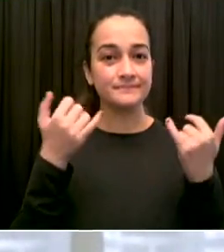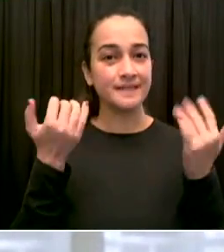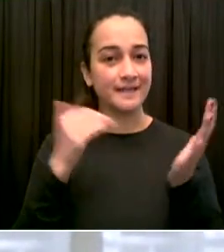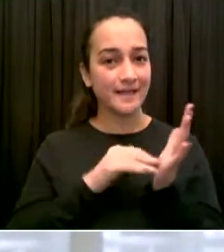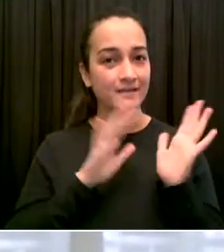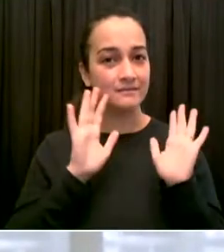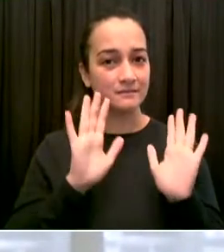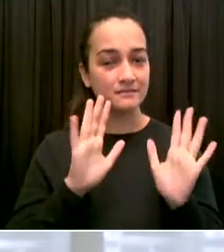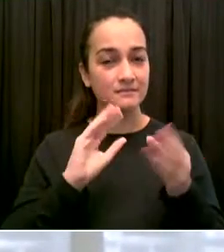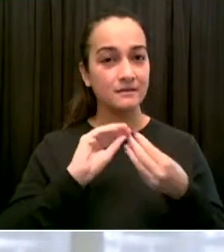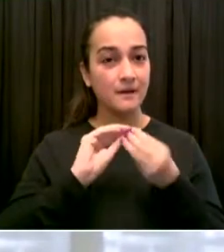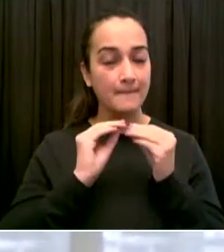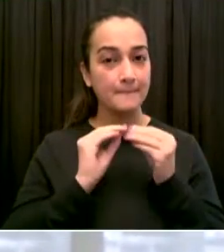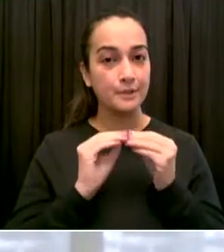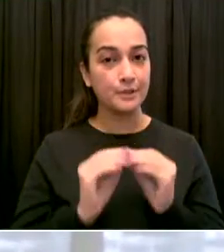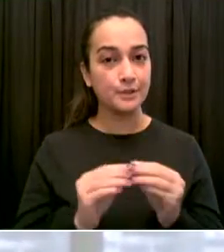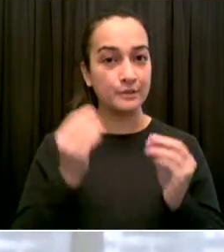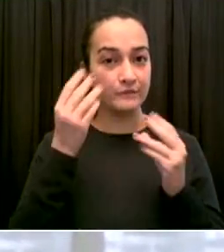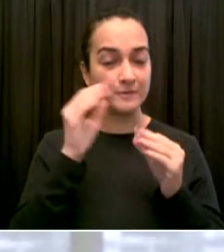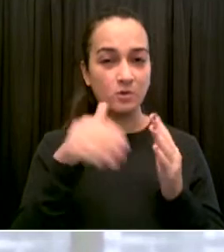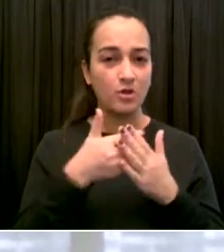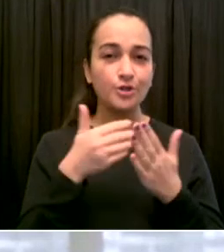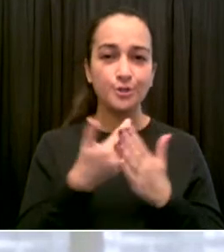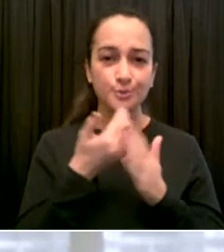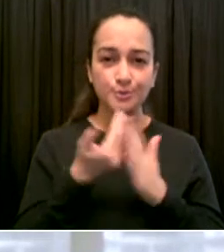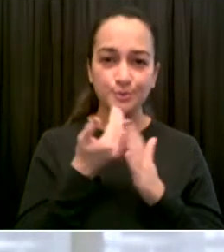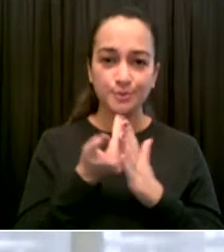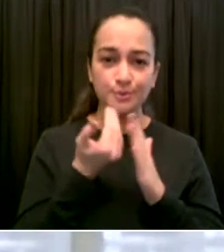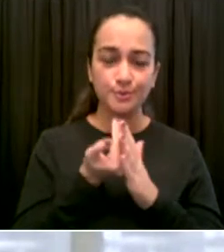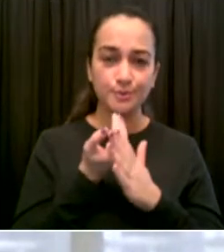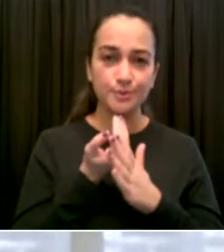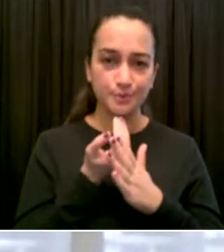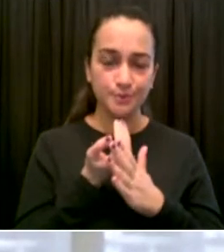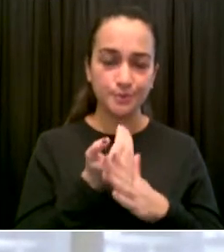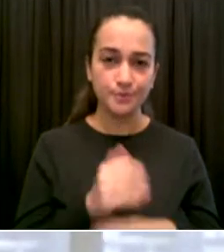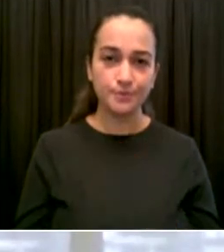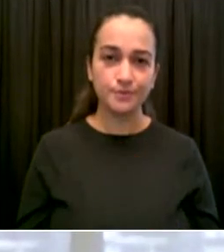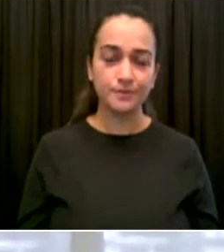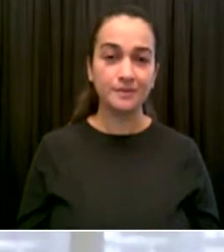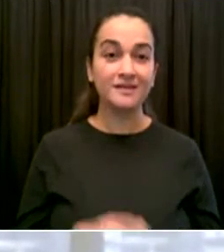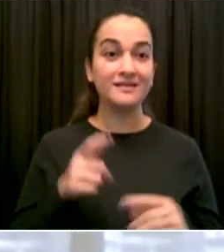CHARTER O SFAR, DO YOU WANT TO COMMENT ON? YES. YOU ARE CORRECT.